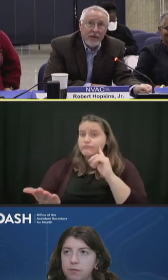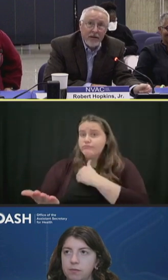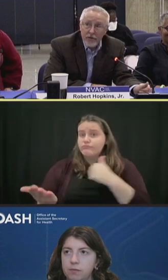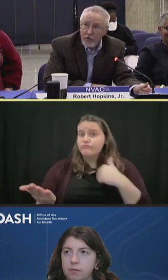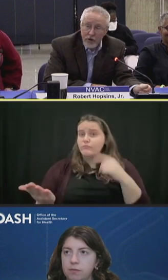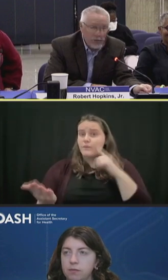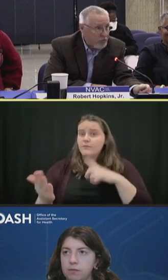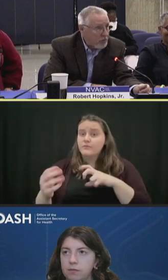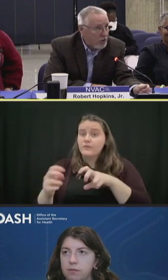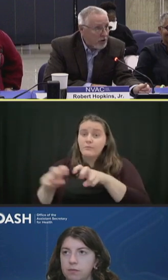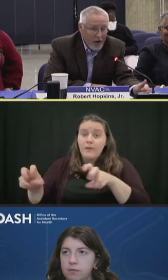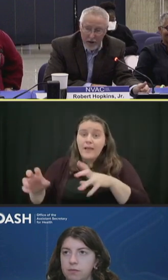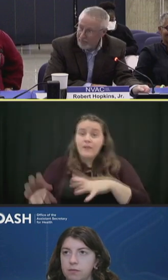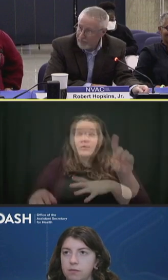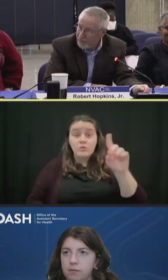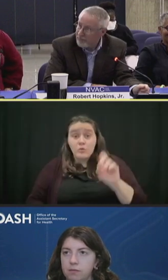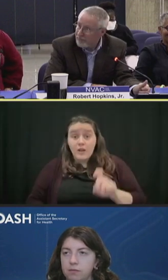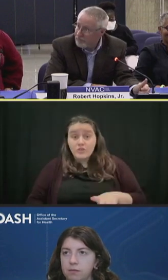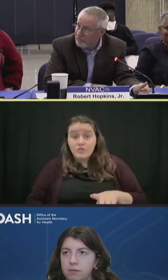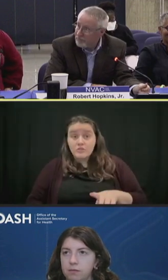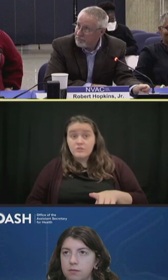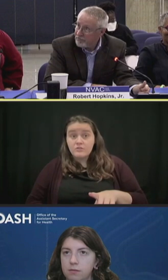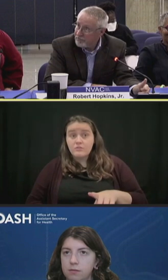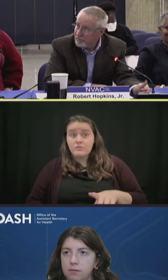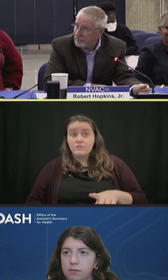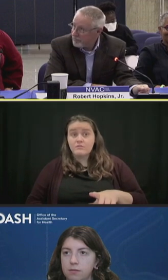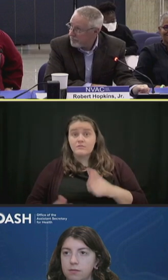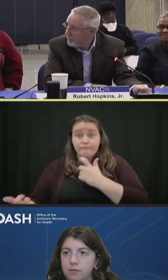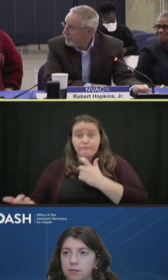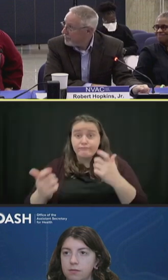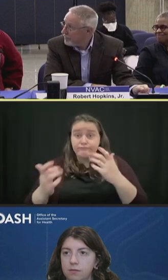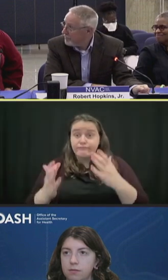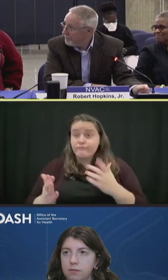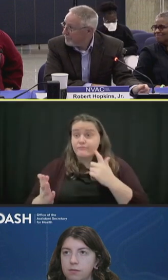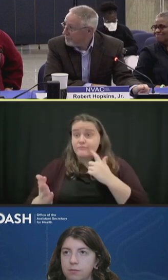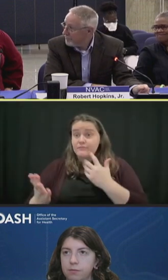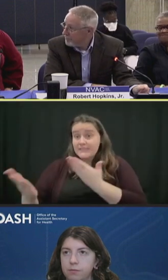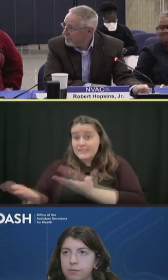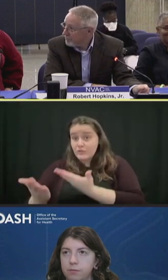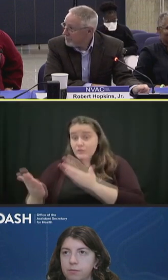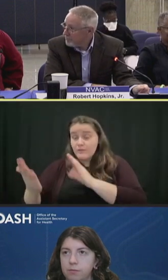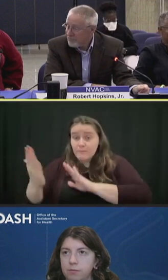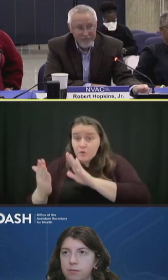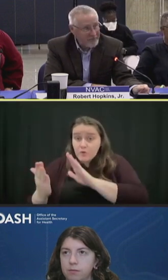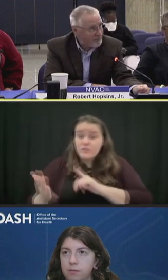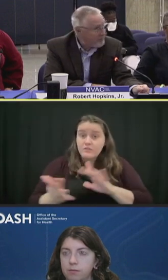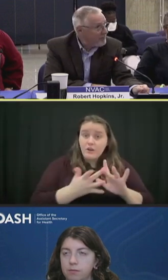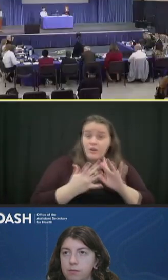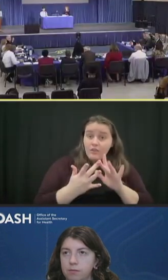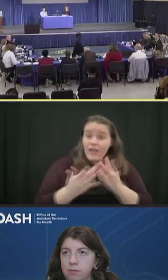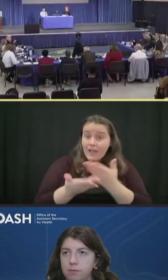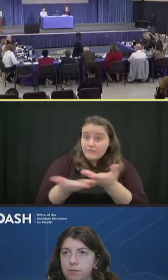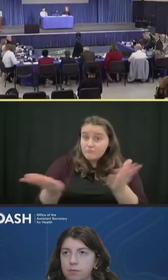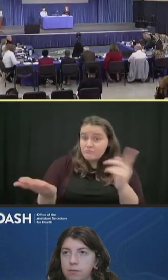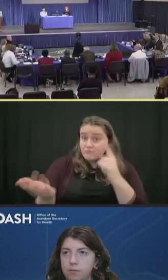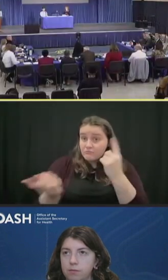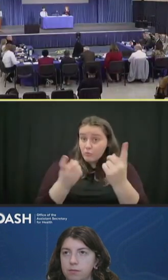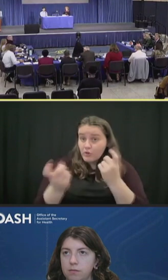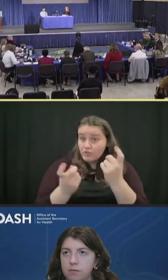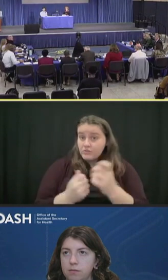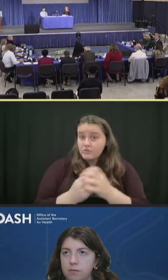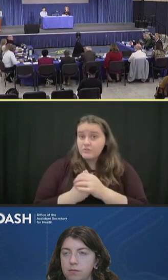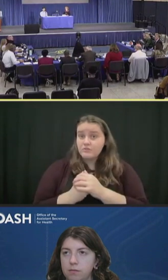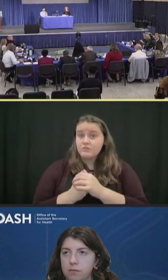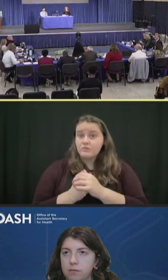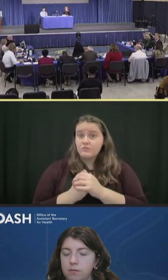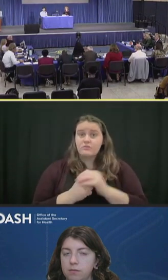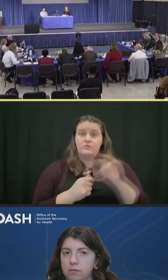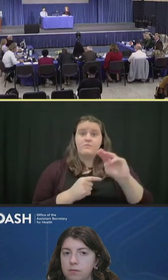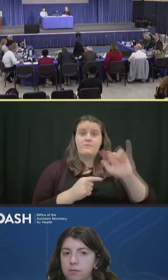either here in the room or online? Mitch, please.